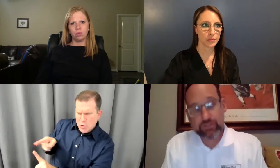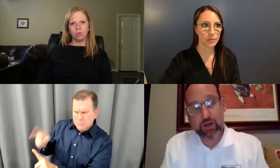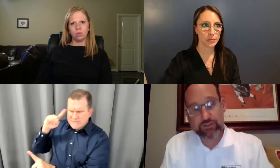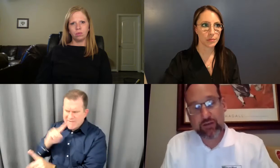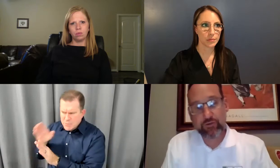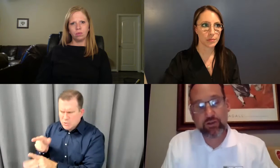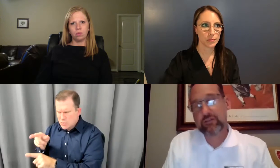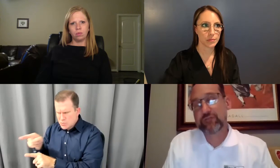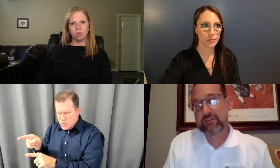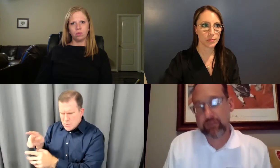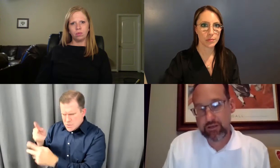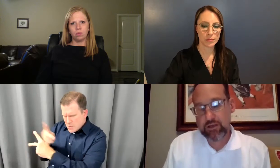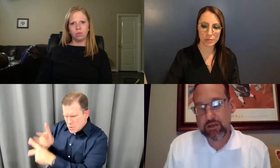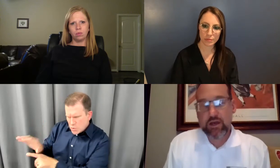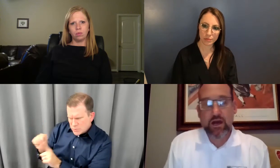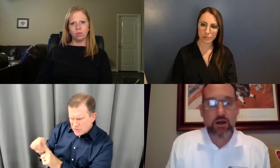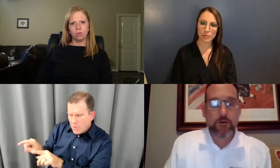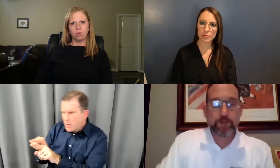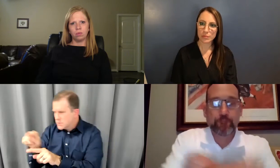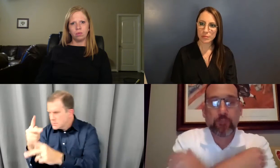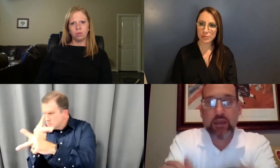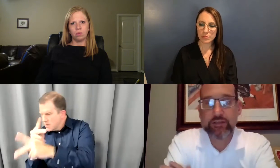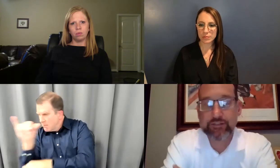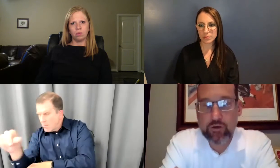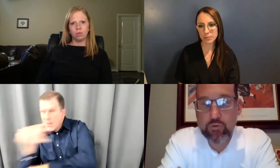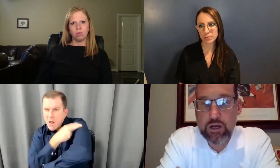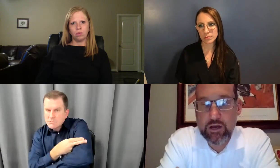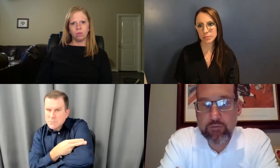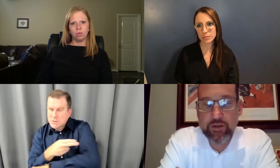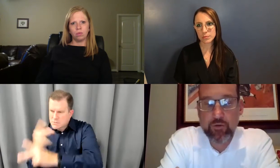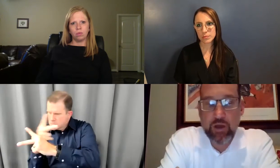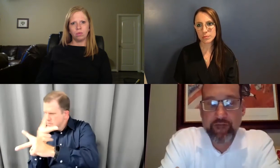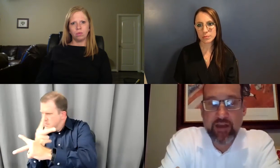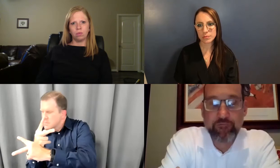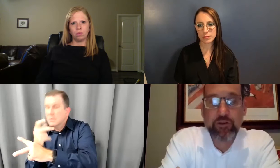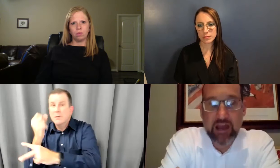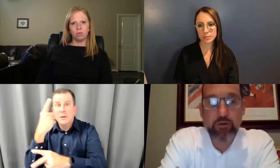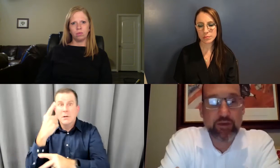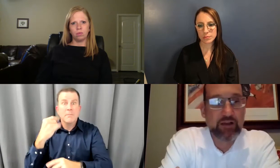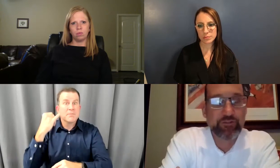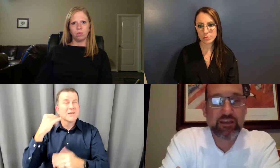but you also have to look at the facility. And so, every now and then I'll see a case